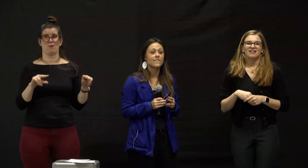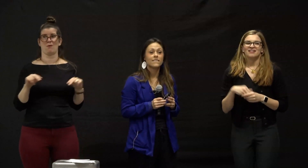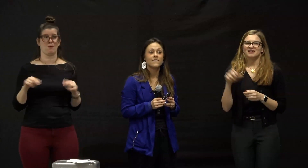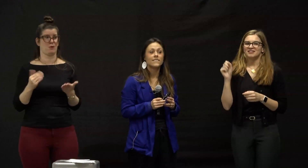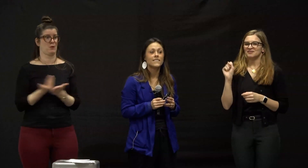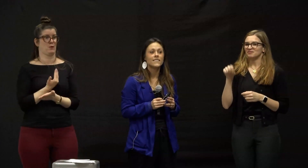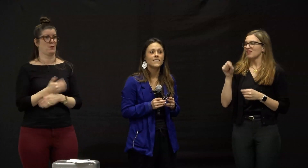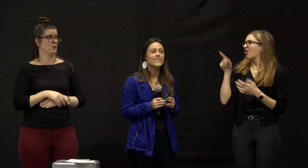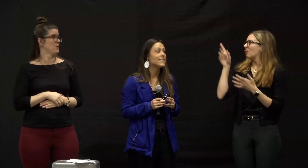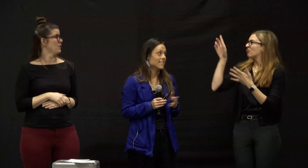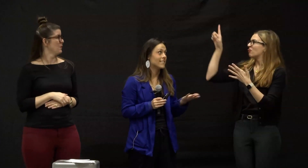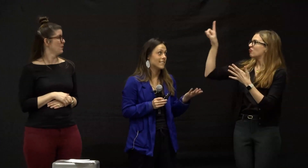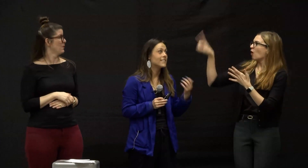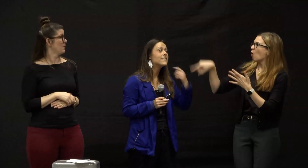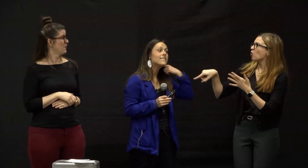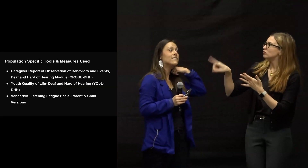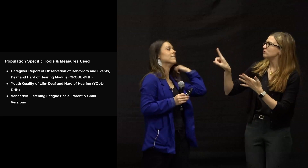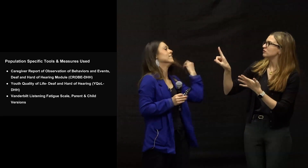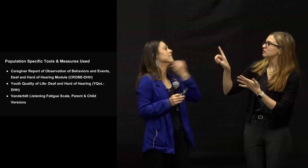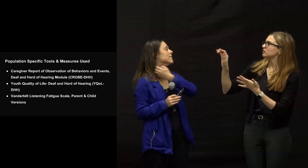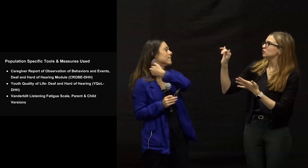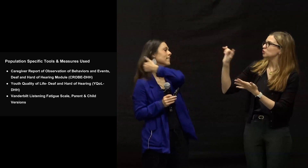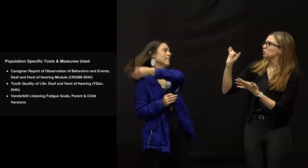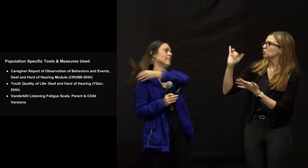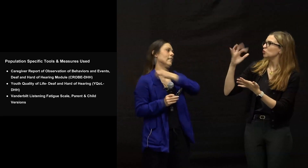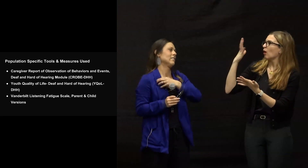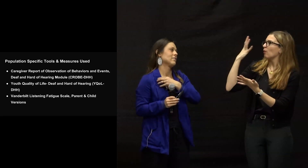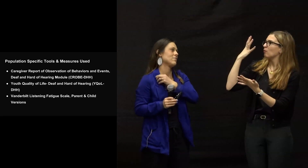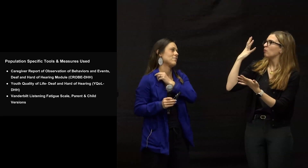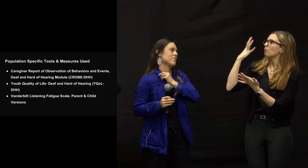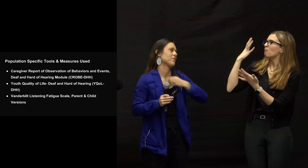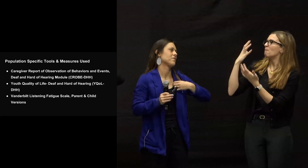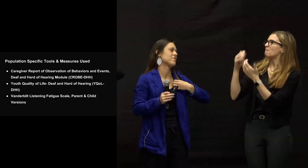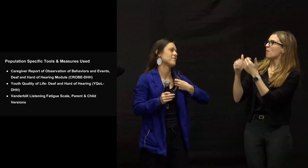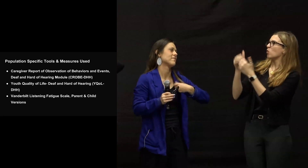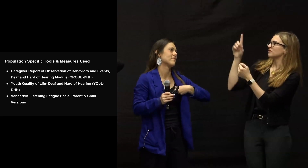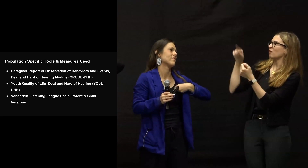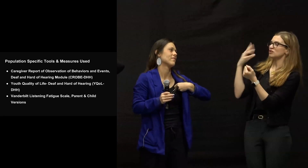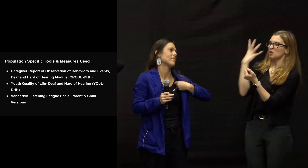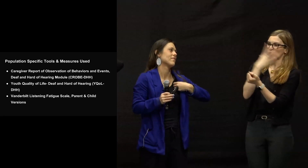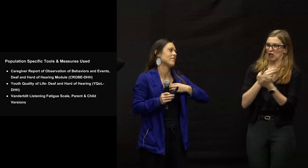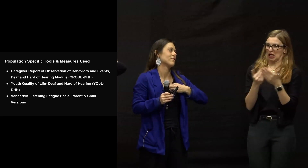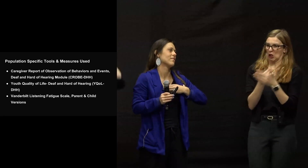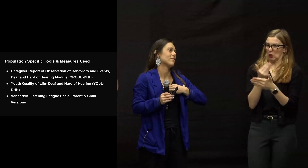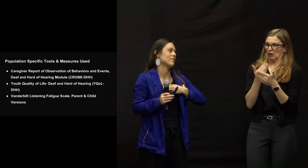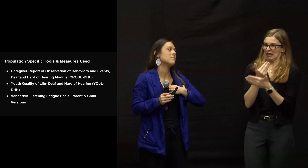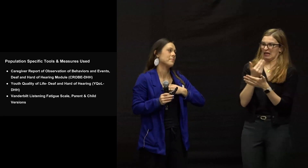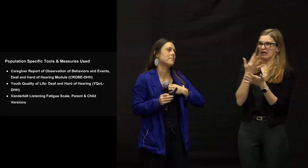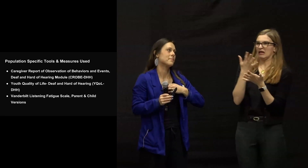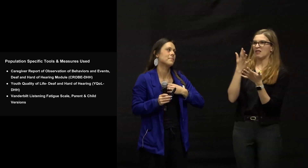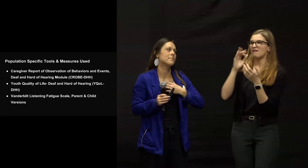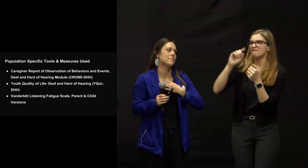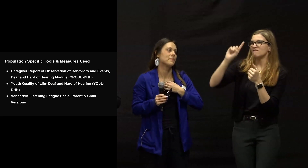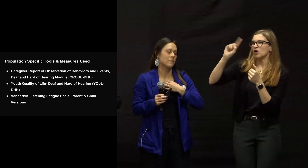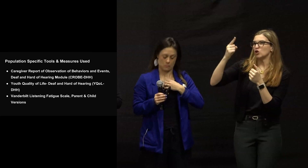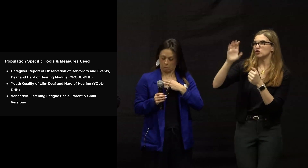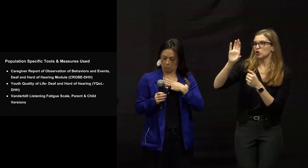Not a lot of familiarity. Yeah, so all of these, most of these are fairly new.